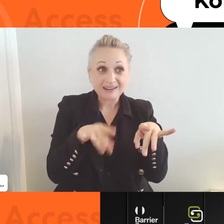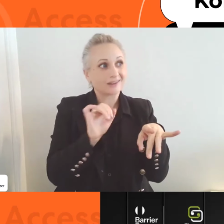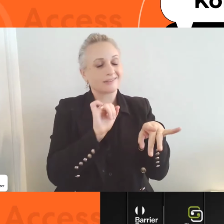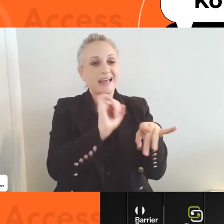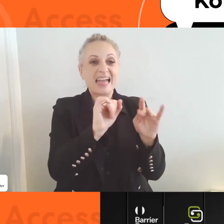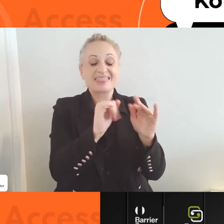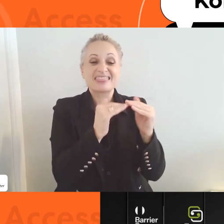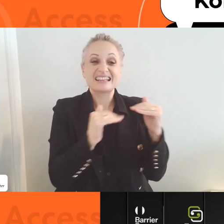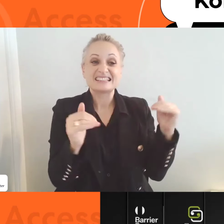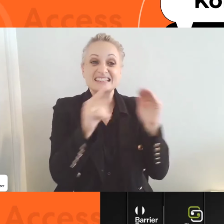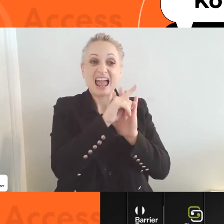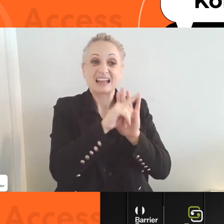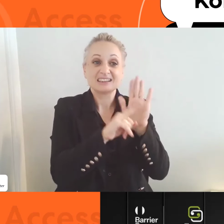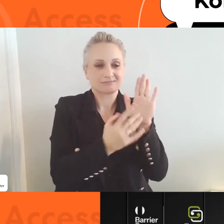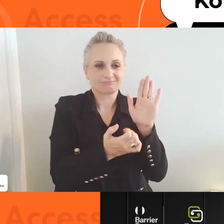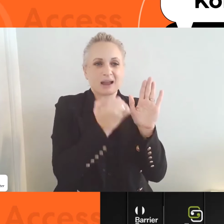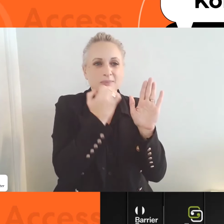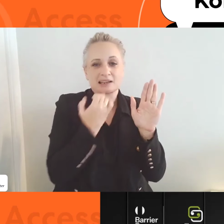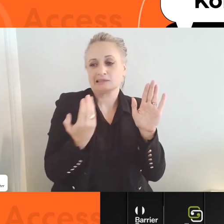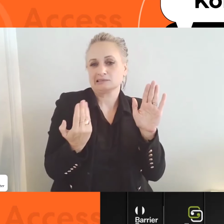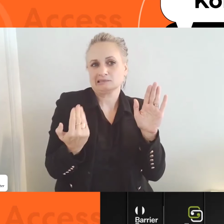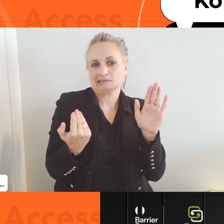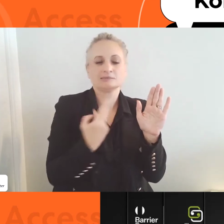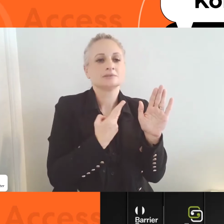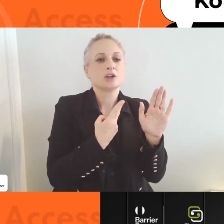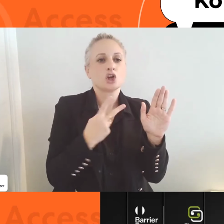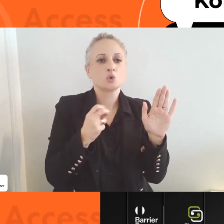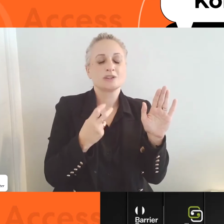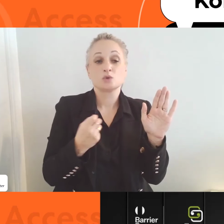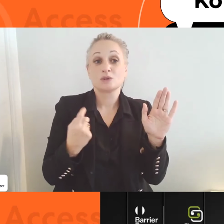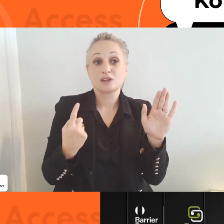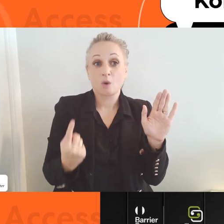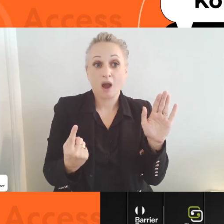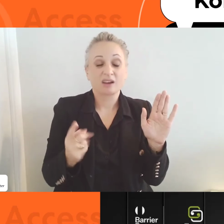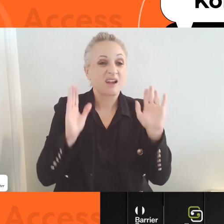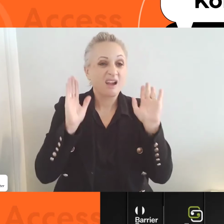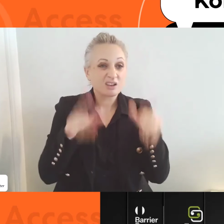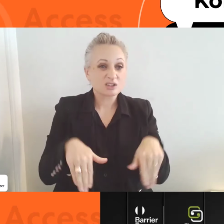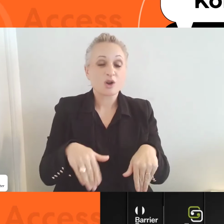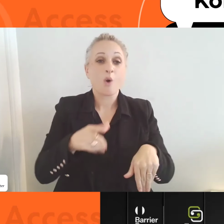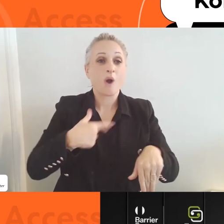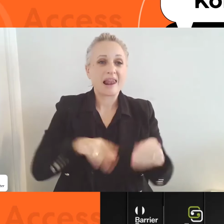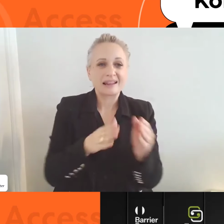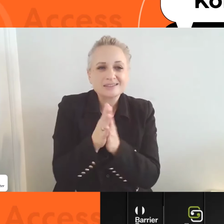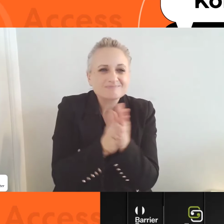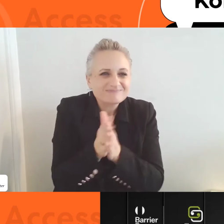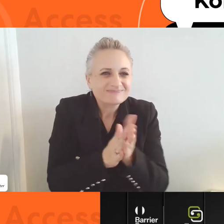So let's take the impetus, let's look overseas, let's look at what